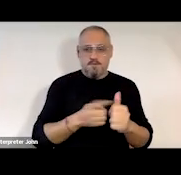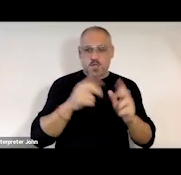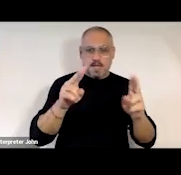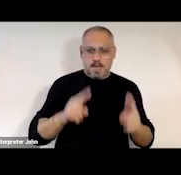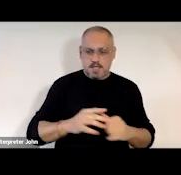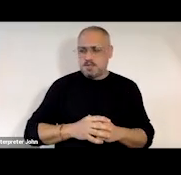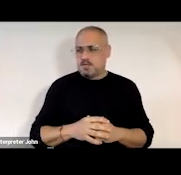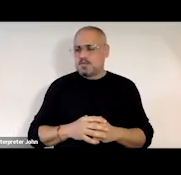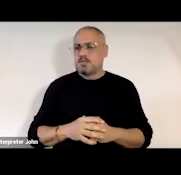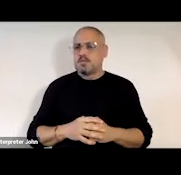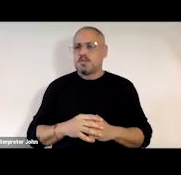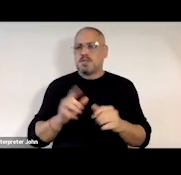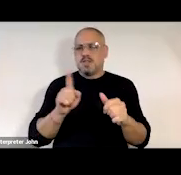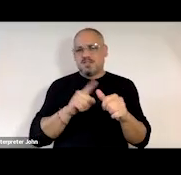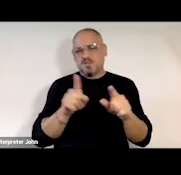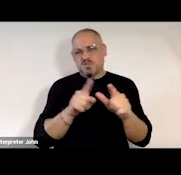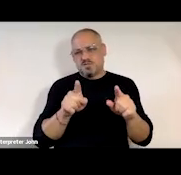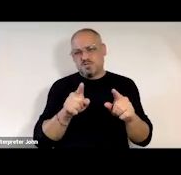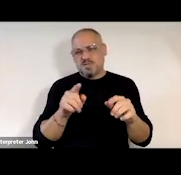and for subsequent applications as well.